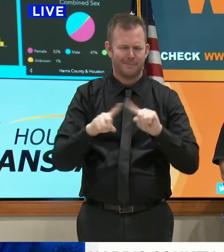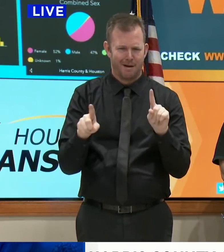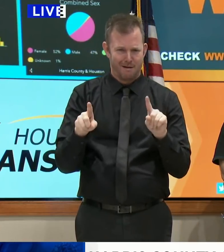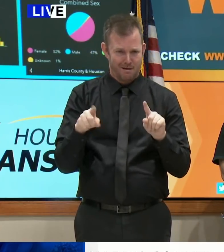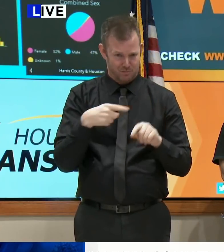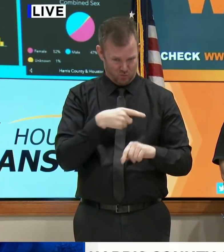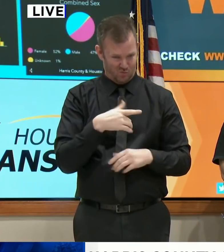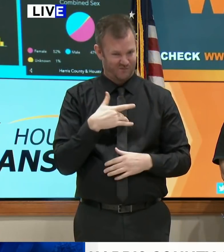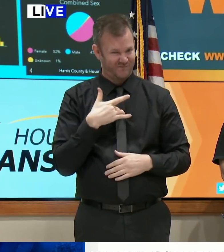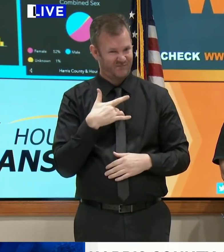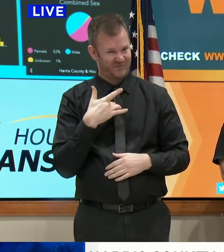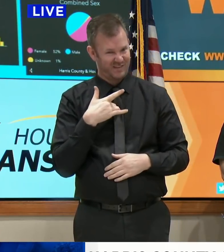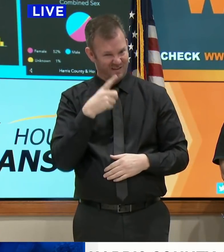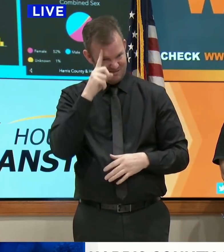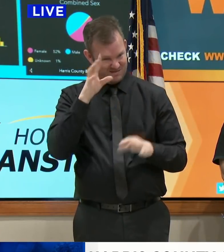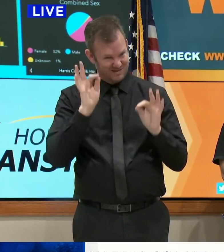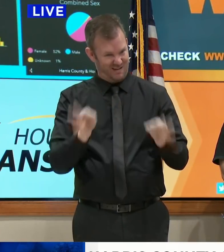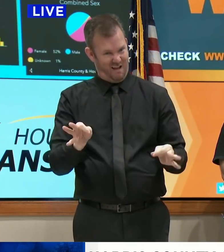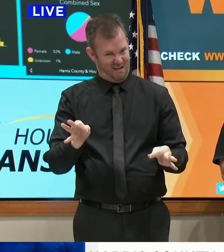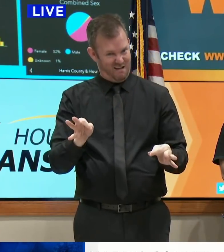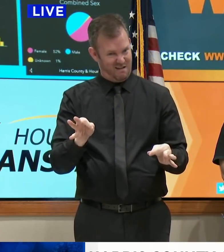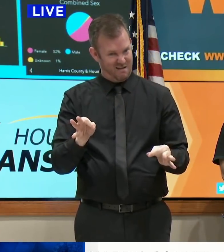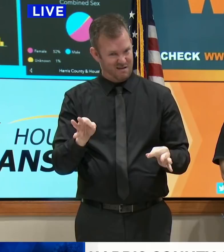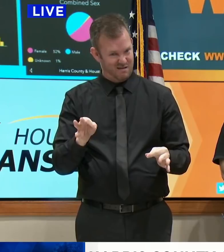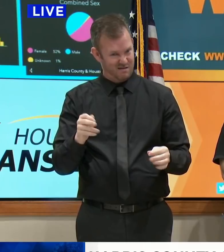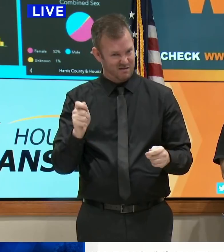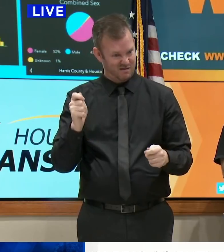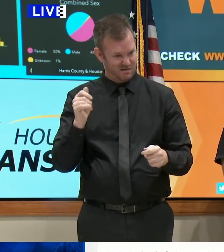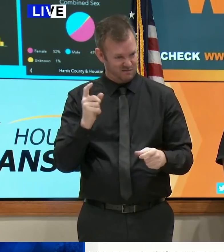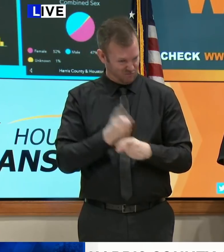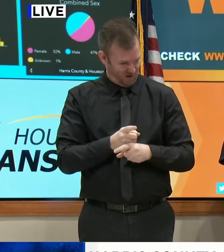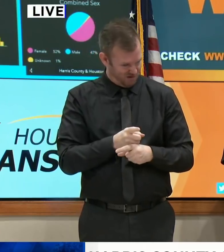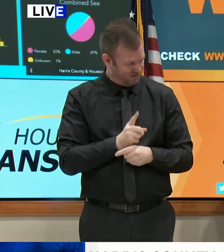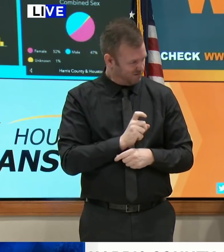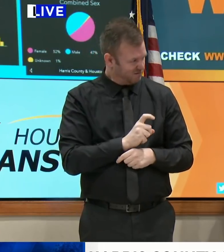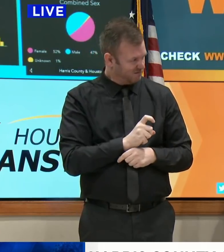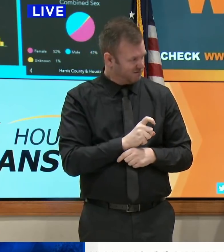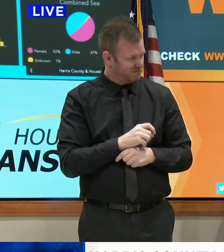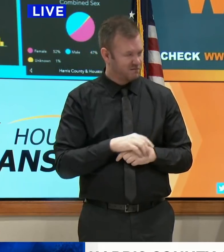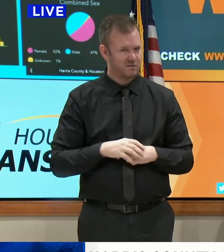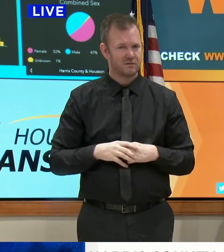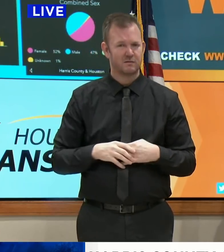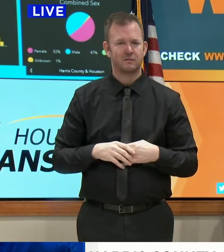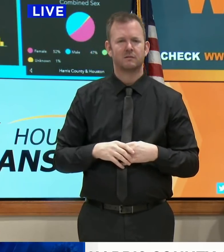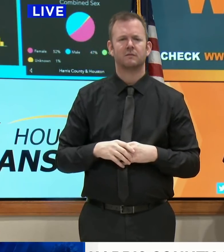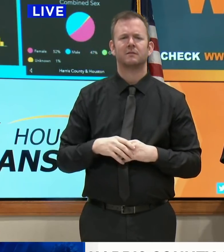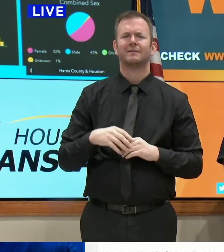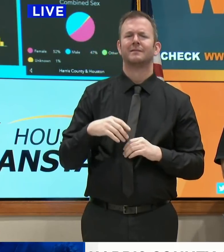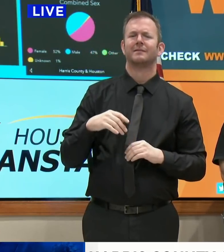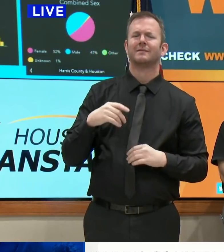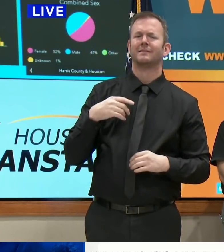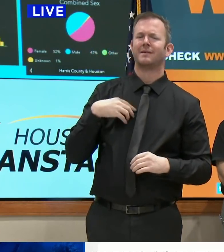discussing how the virus can spread the saline its impact on spread the saline its impact on the road was expected in his the road was expected in his sight. Do you feel your office sight. Do you feel your office can’t handle the situation